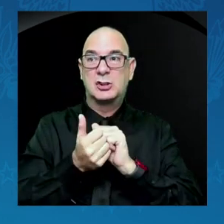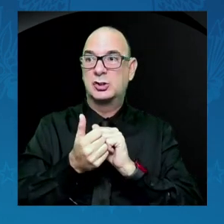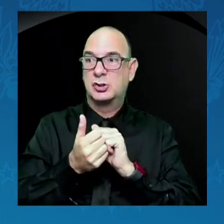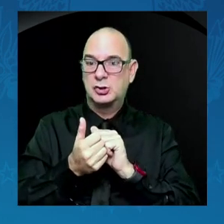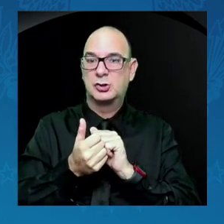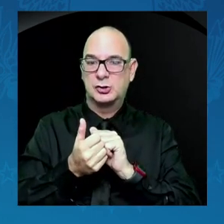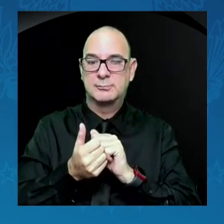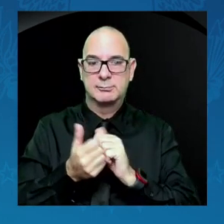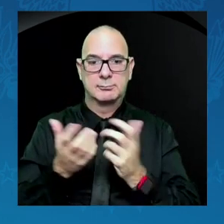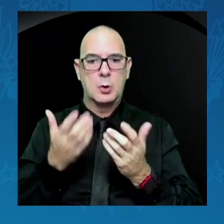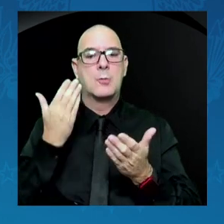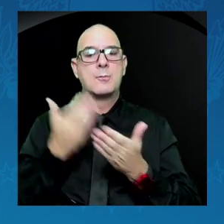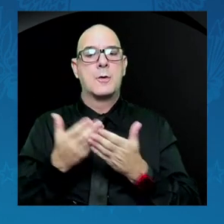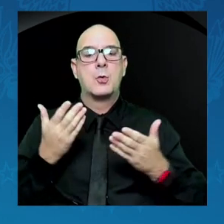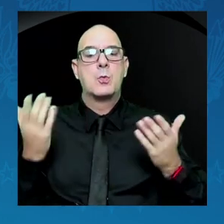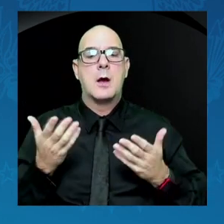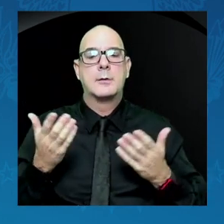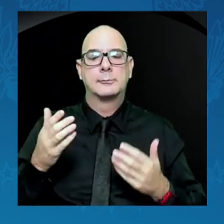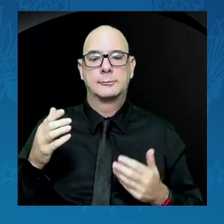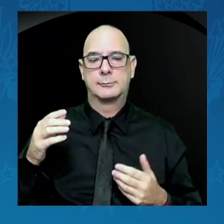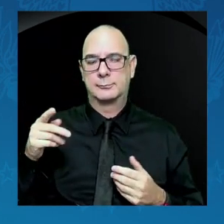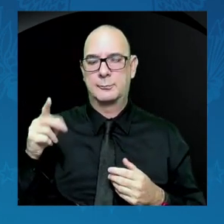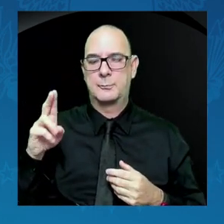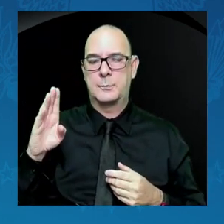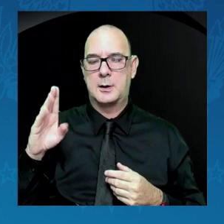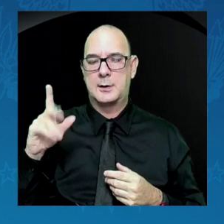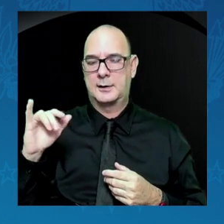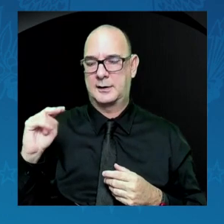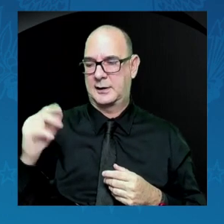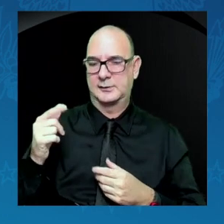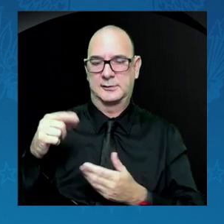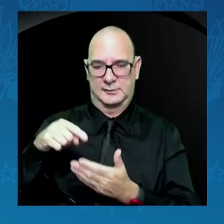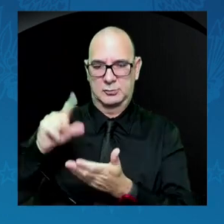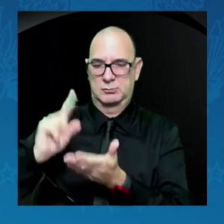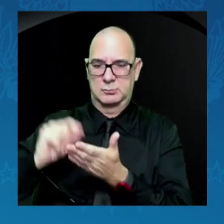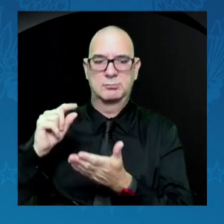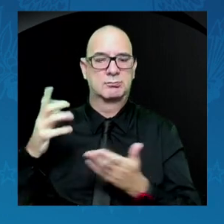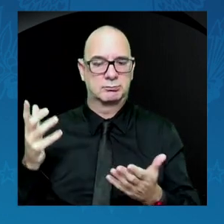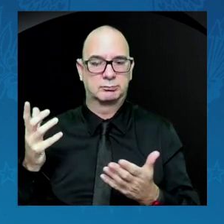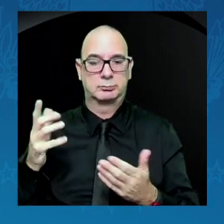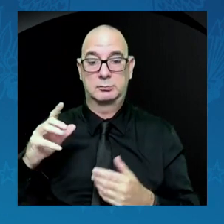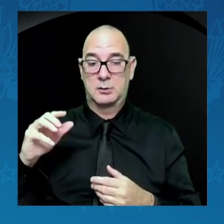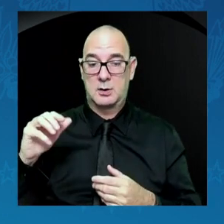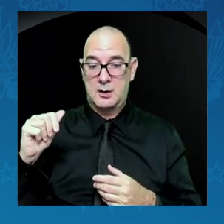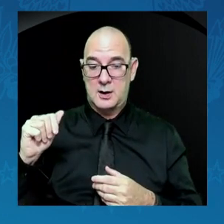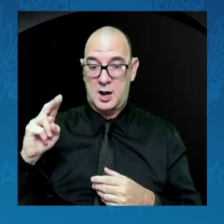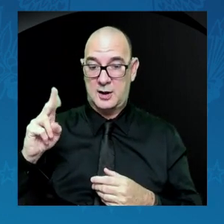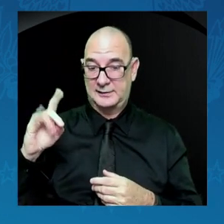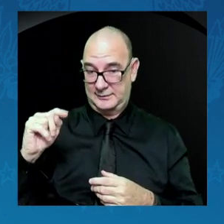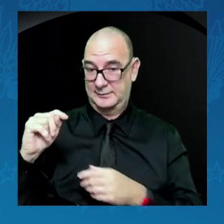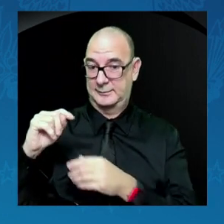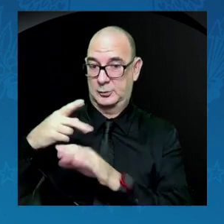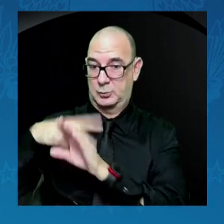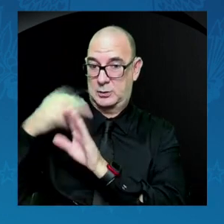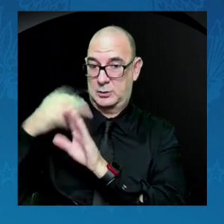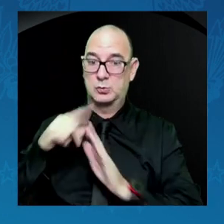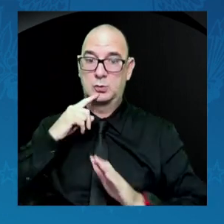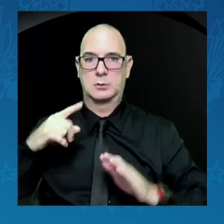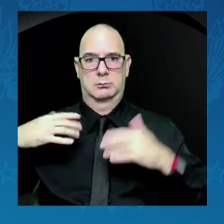For example, the Landsat program, it's an invaluable partnership with the U.S. Geological Survey.